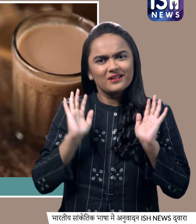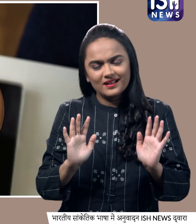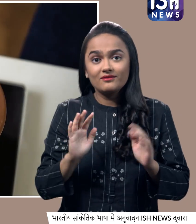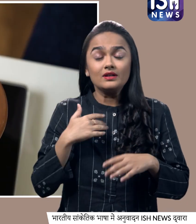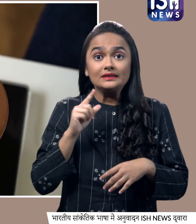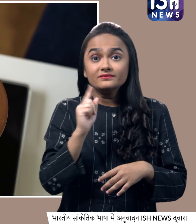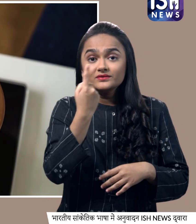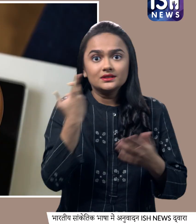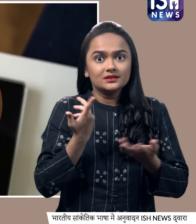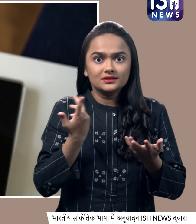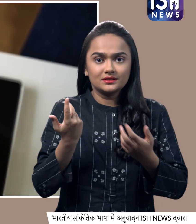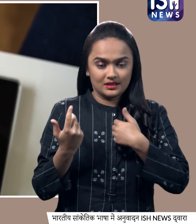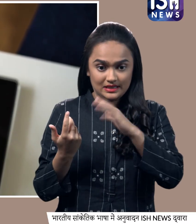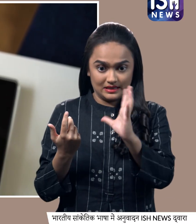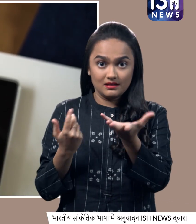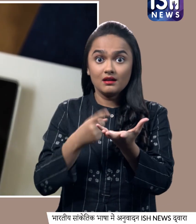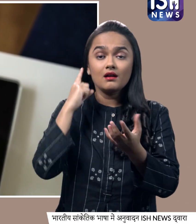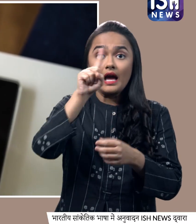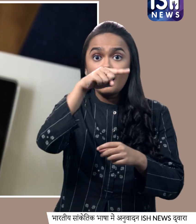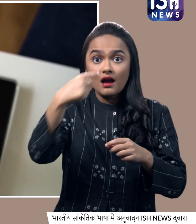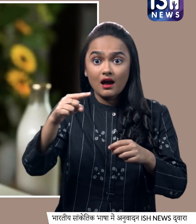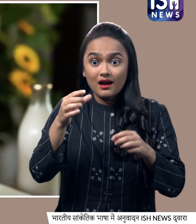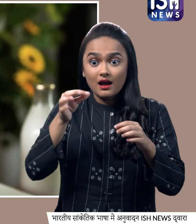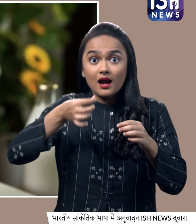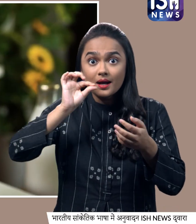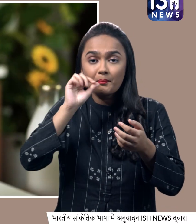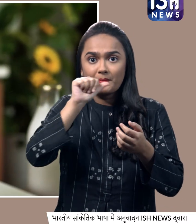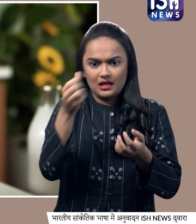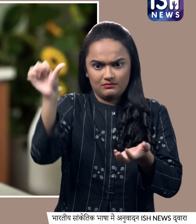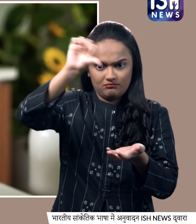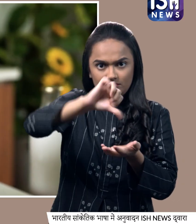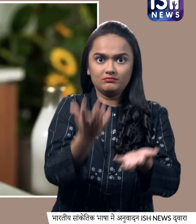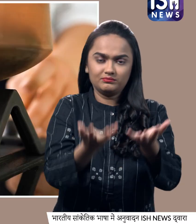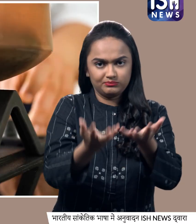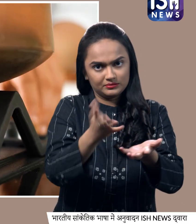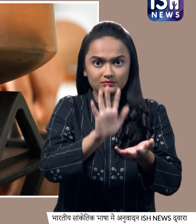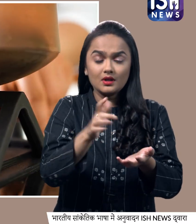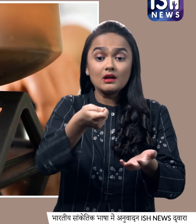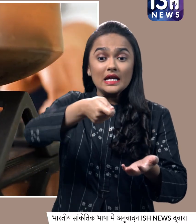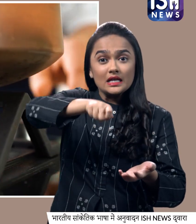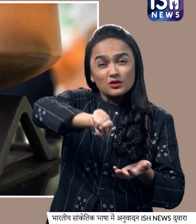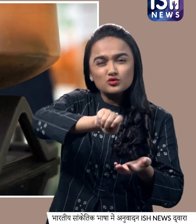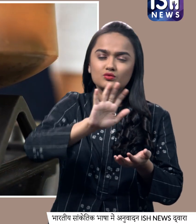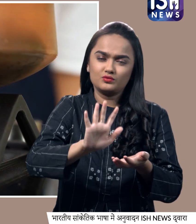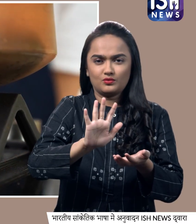First, we'll boil 1.5 cup of water in a pot Keep the gas on a medium flame